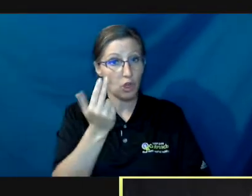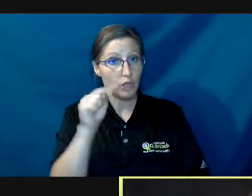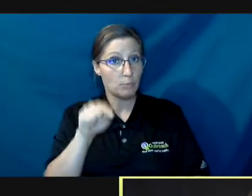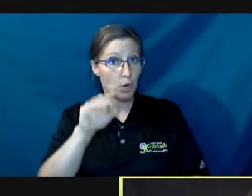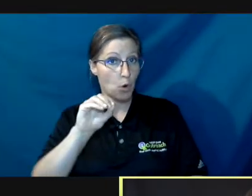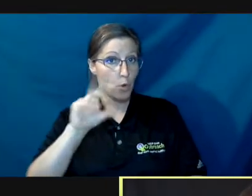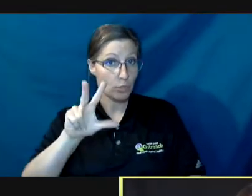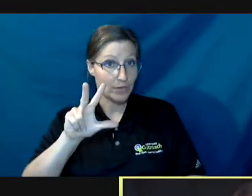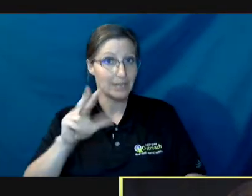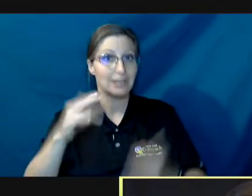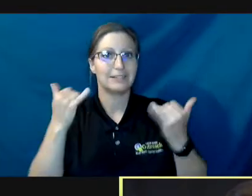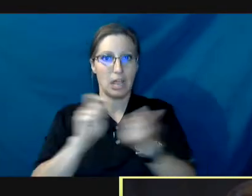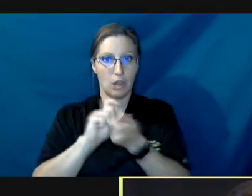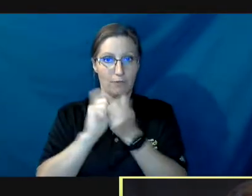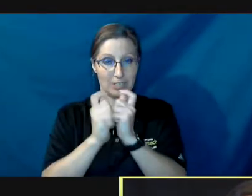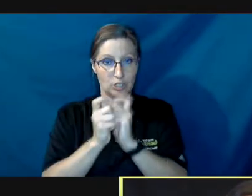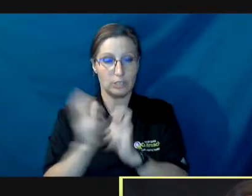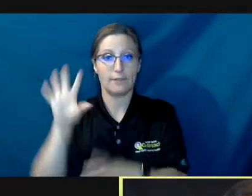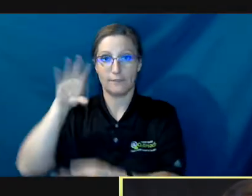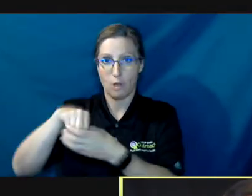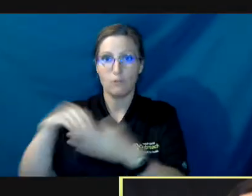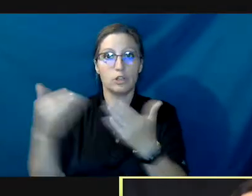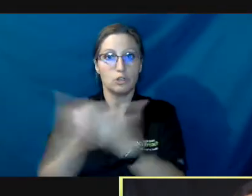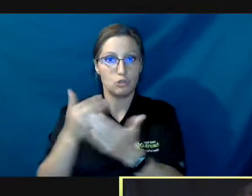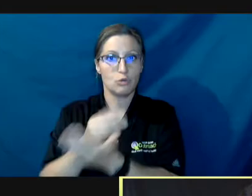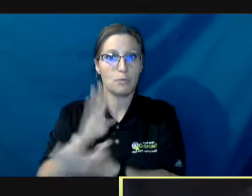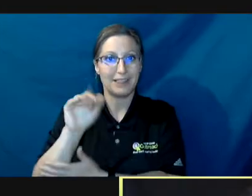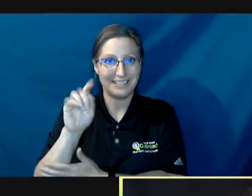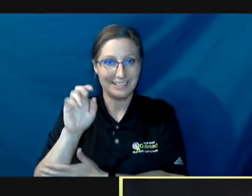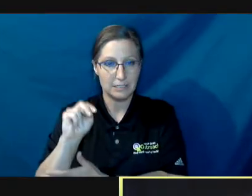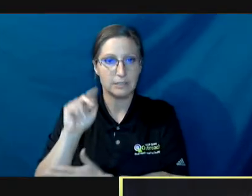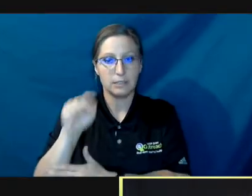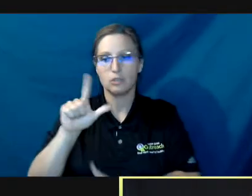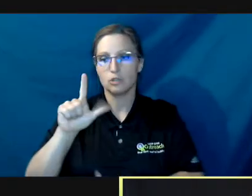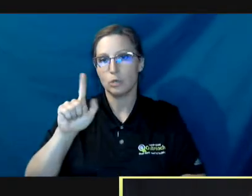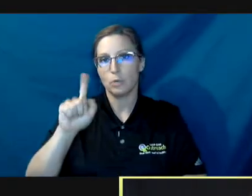The revisions are included in the new bulletin which is 21.02.